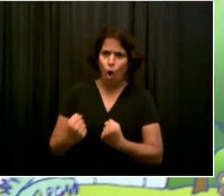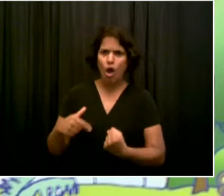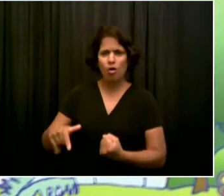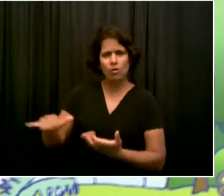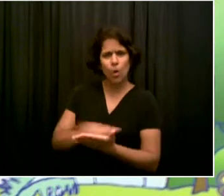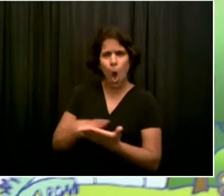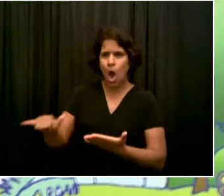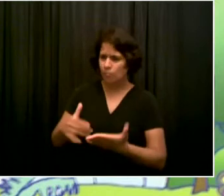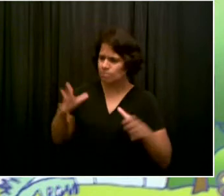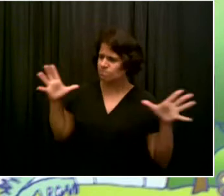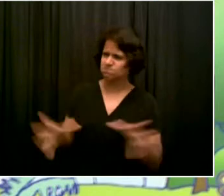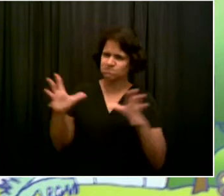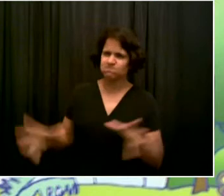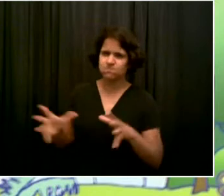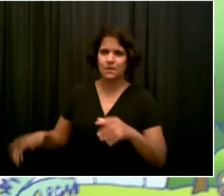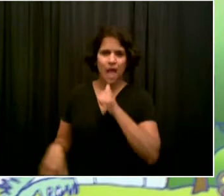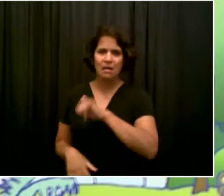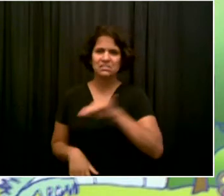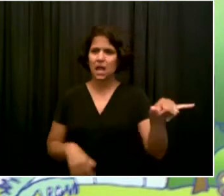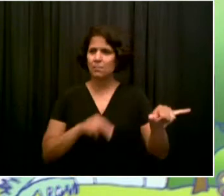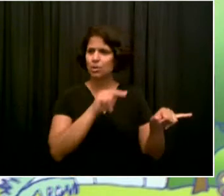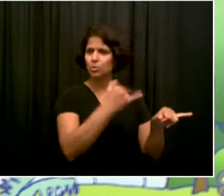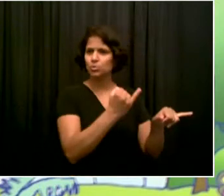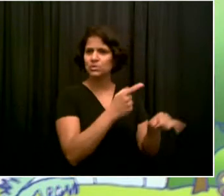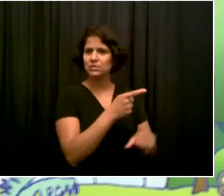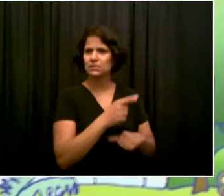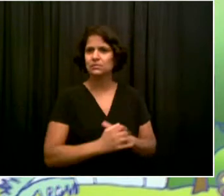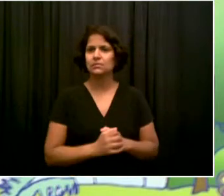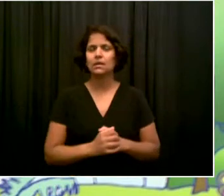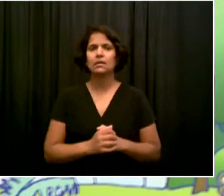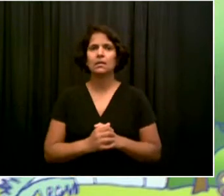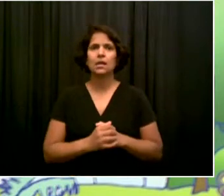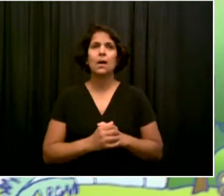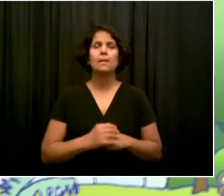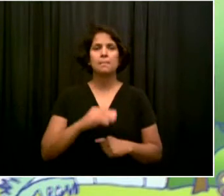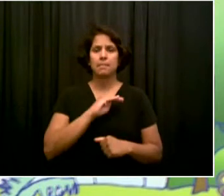NOT DO SOMETHING SIMILAR HERE IN THINE TEM?RI I WILL TURN